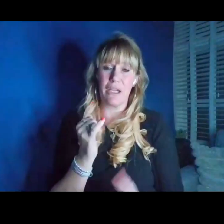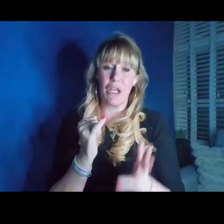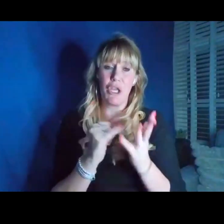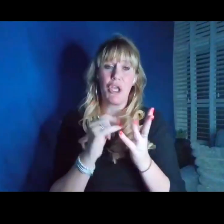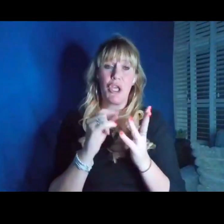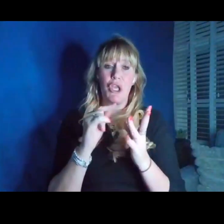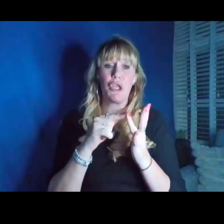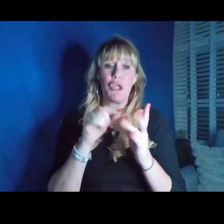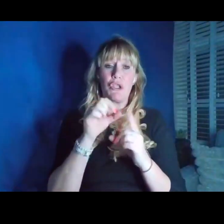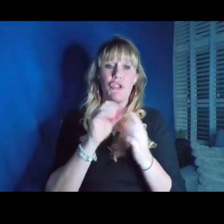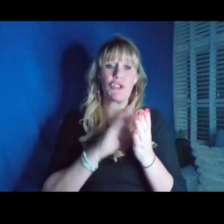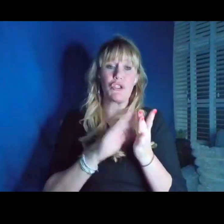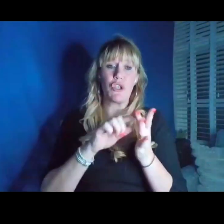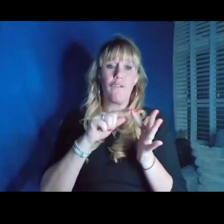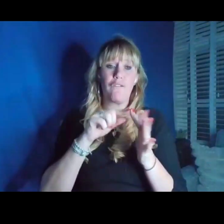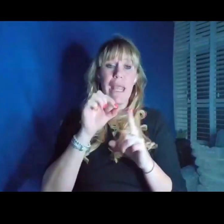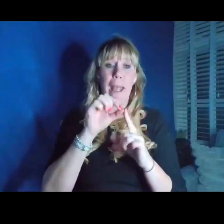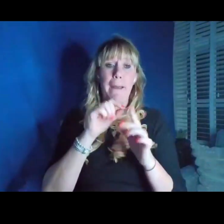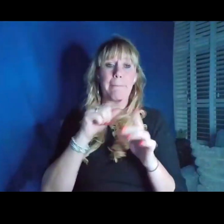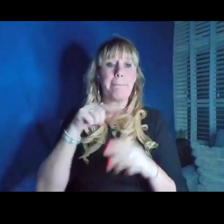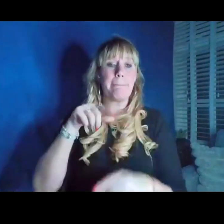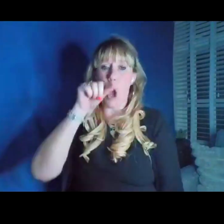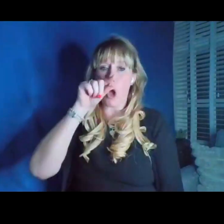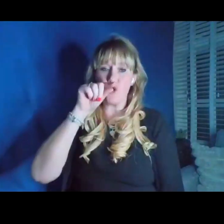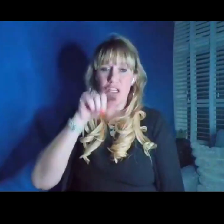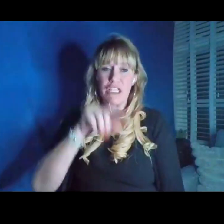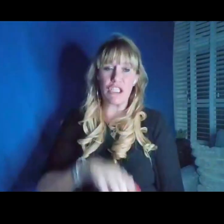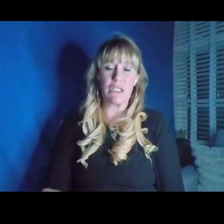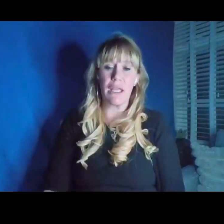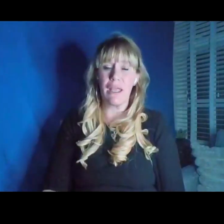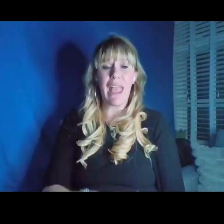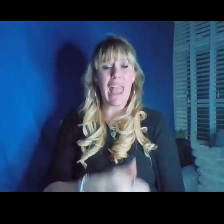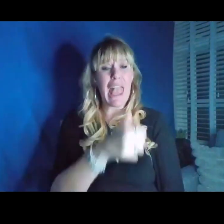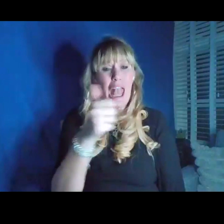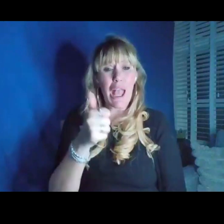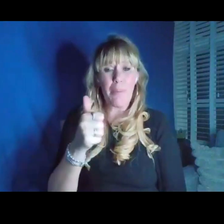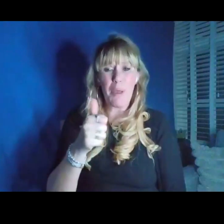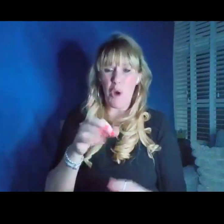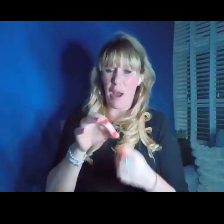"It will be all right Pens, you know",